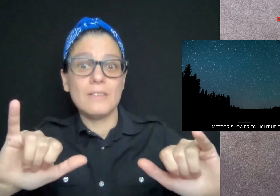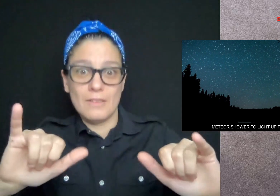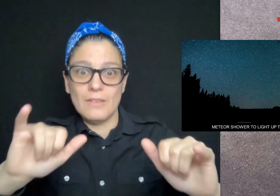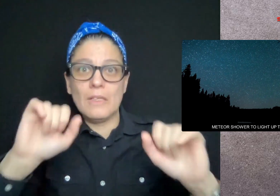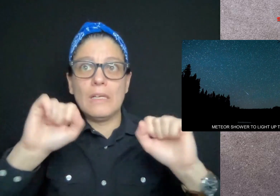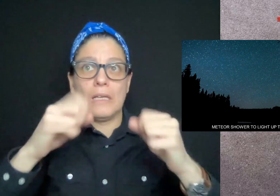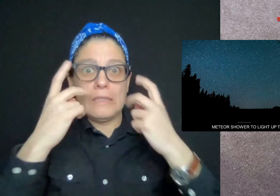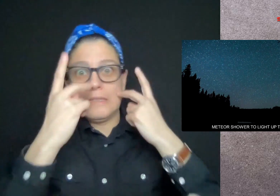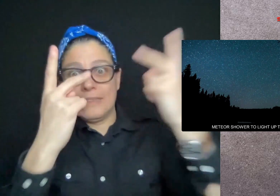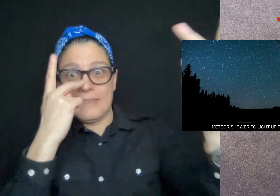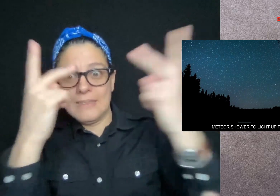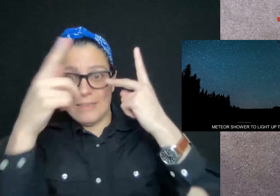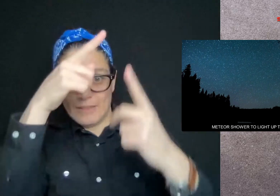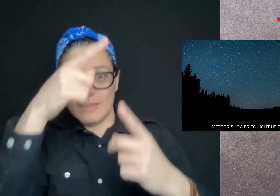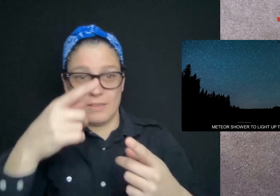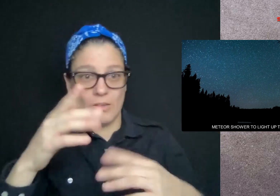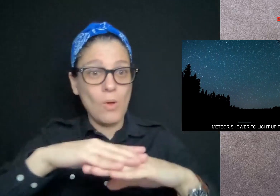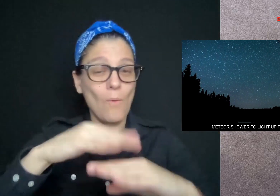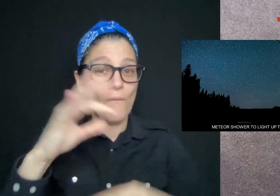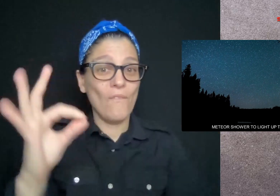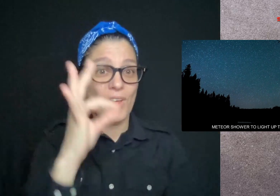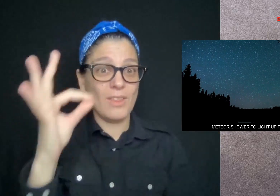but it should still be visible on Friday as well